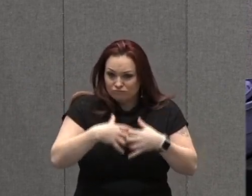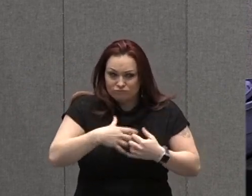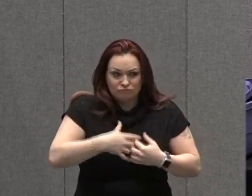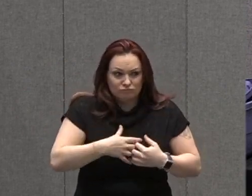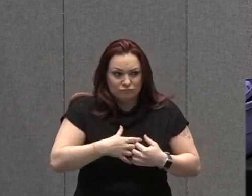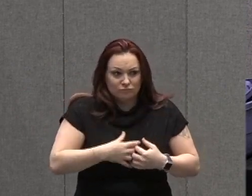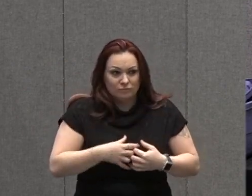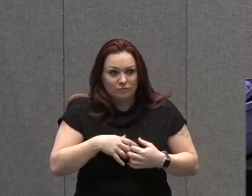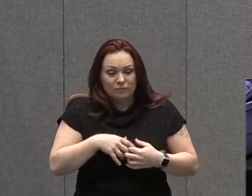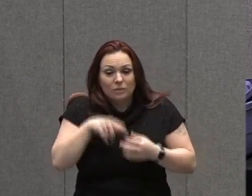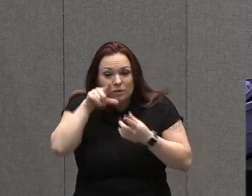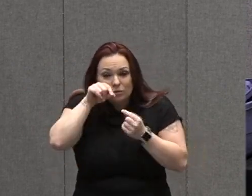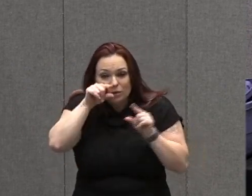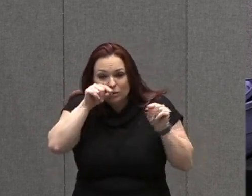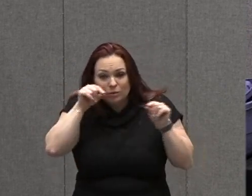tweet tweet tweet tweet